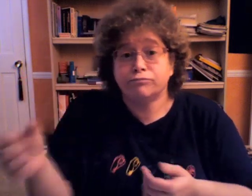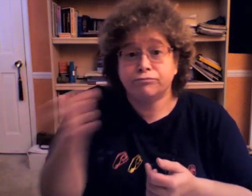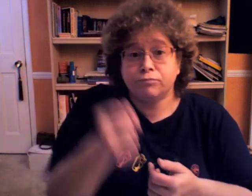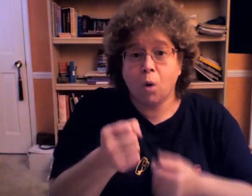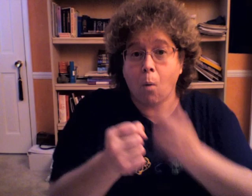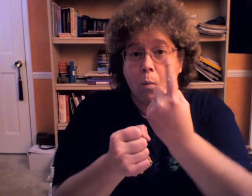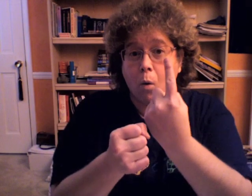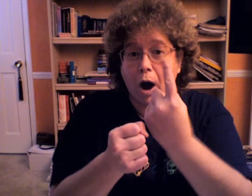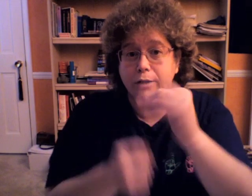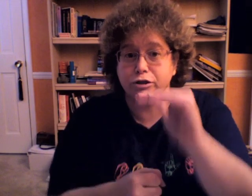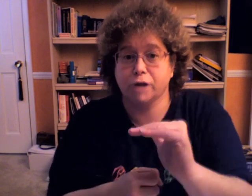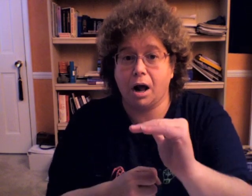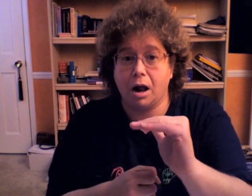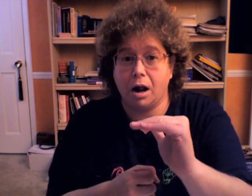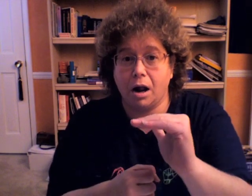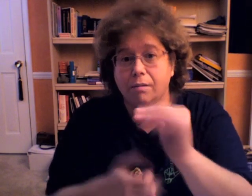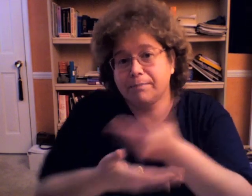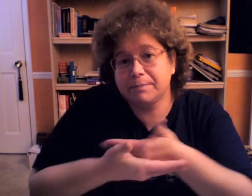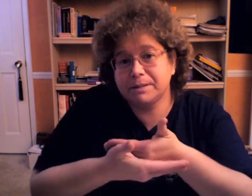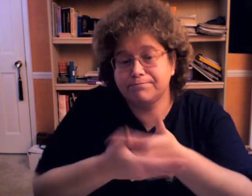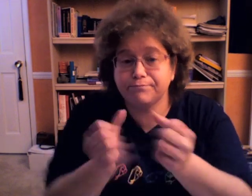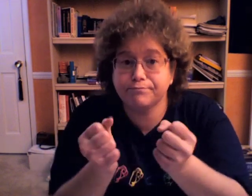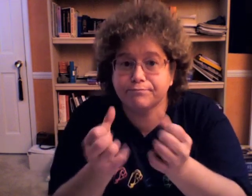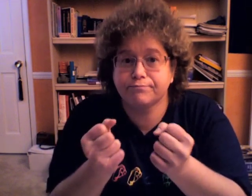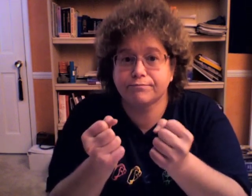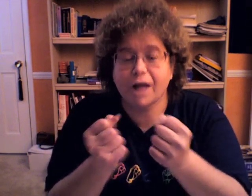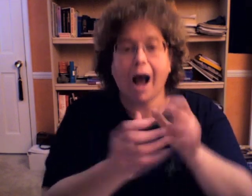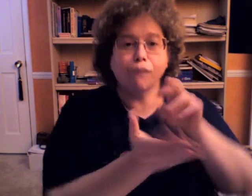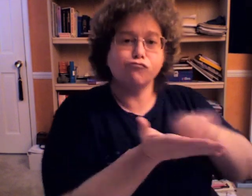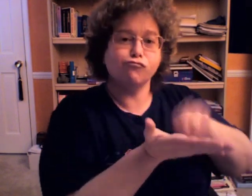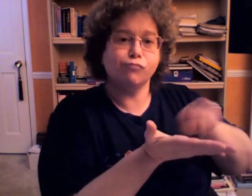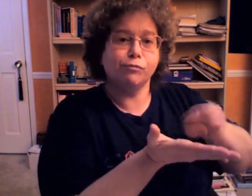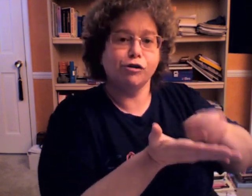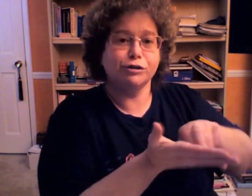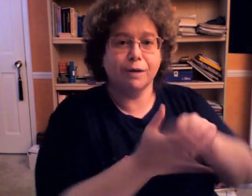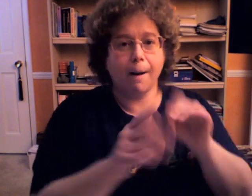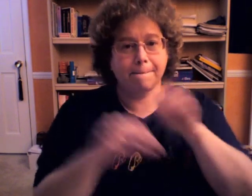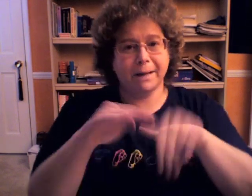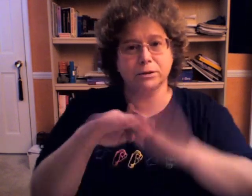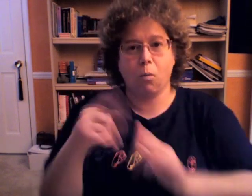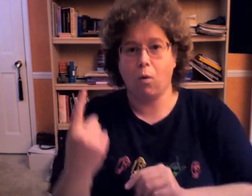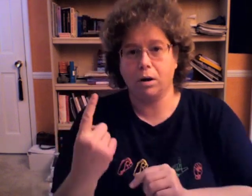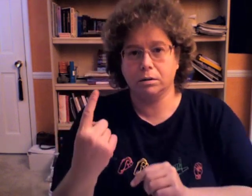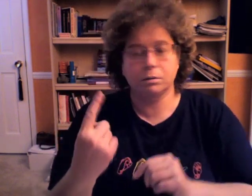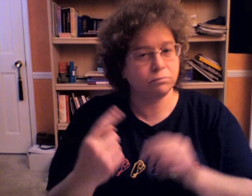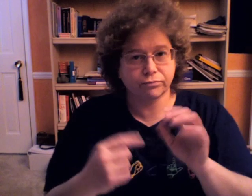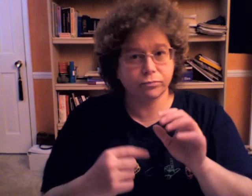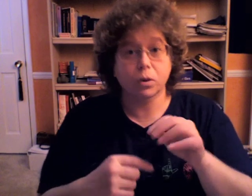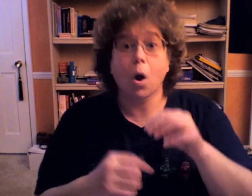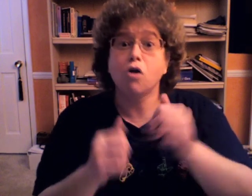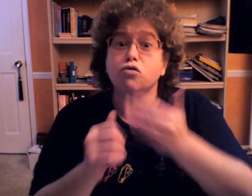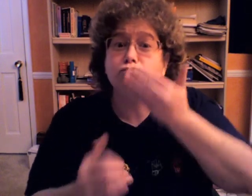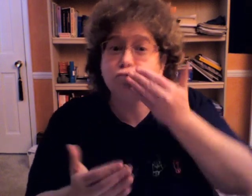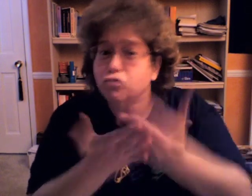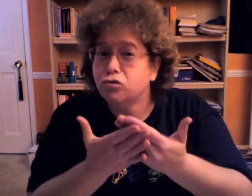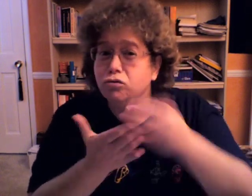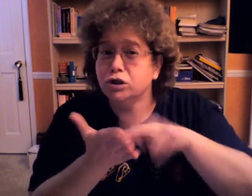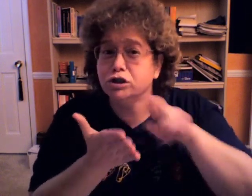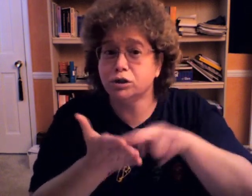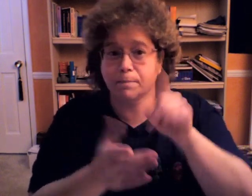could be that the researchers did not use a sufficient amount of subjects in their research. To be considered a good study,